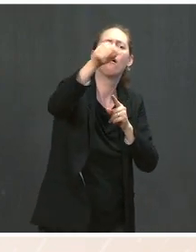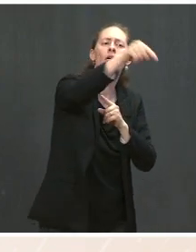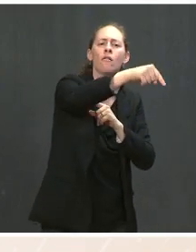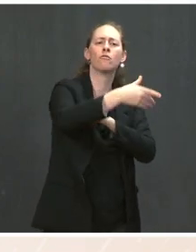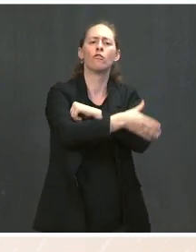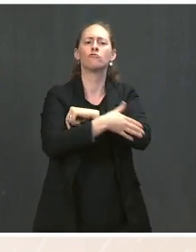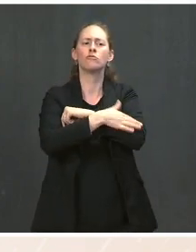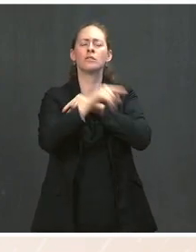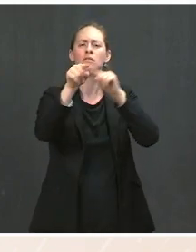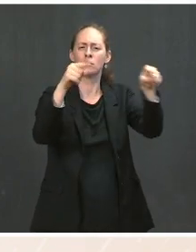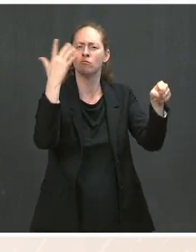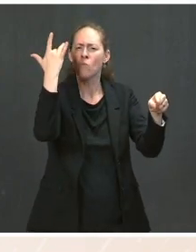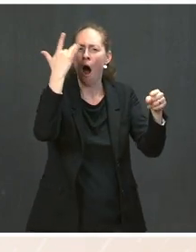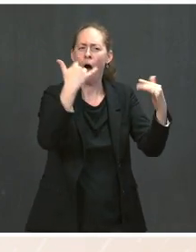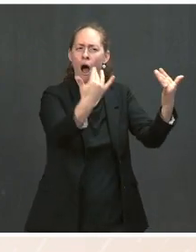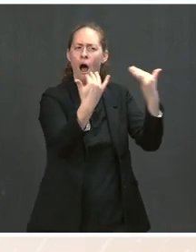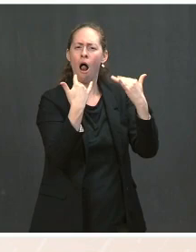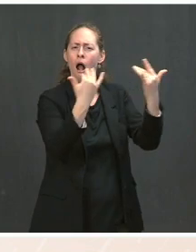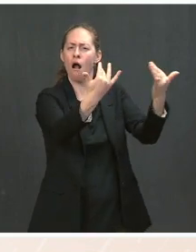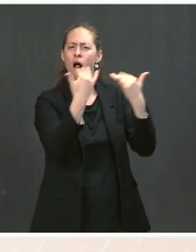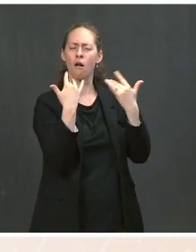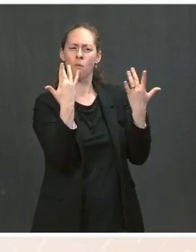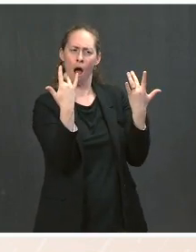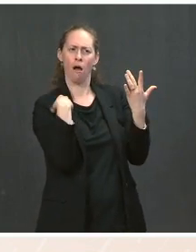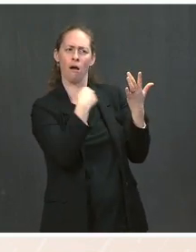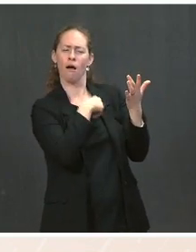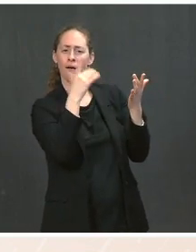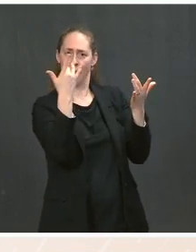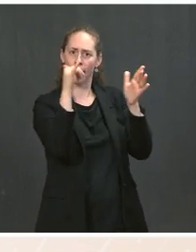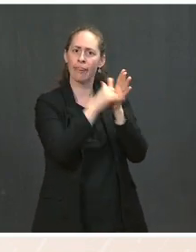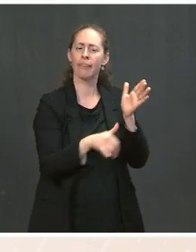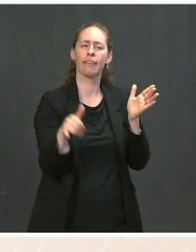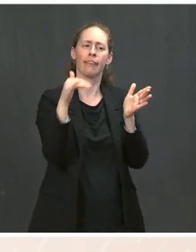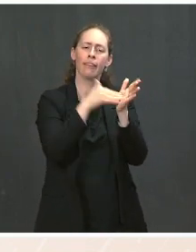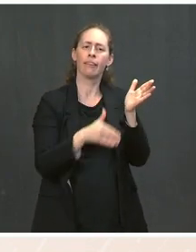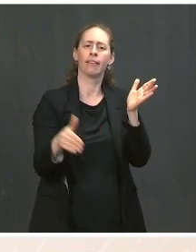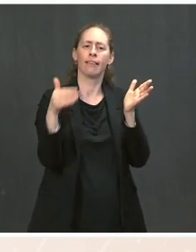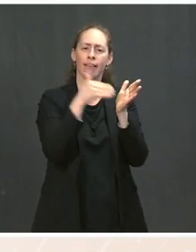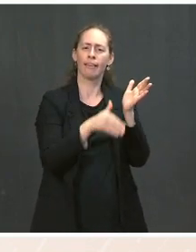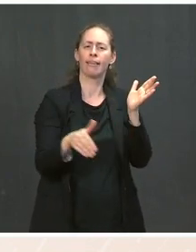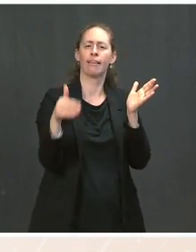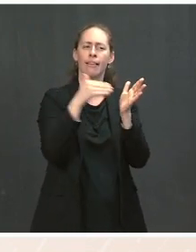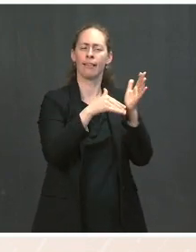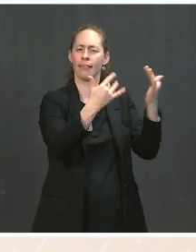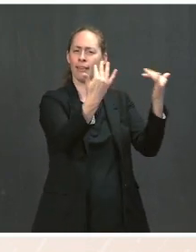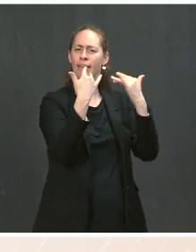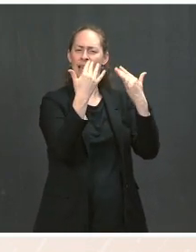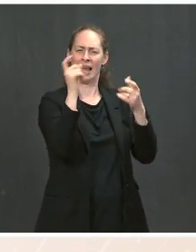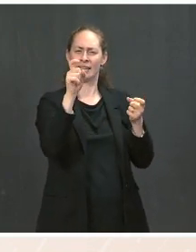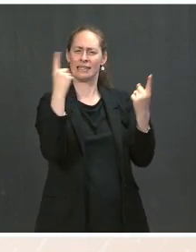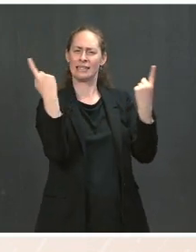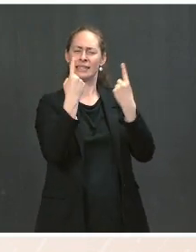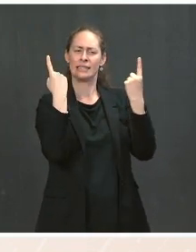coming to the border cycle after cycle, just as we have seen over the last several years. It is not a one-woman -- even a one-woman job.